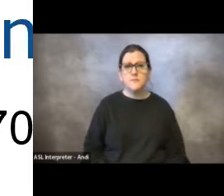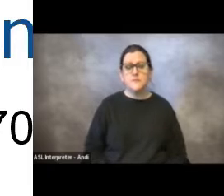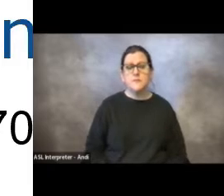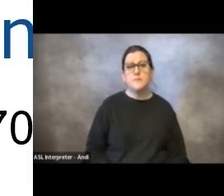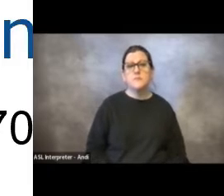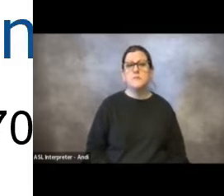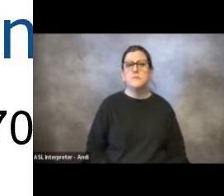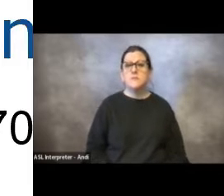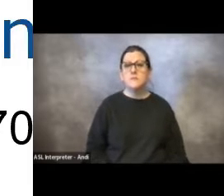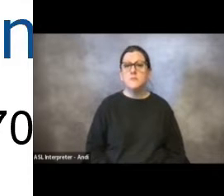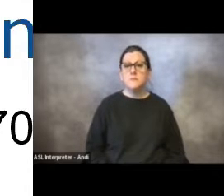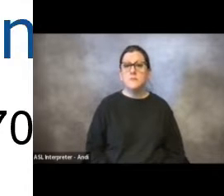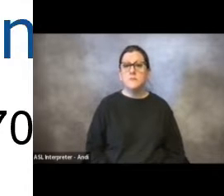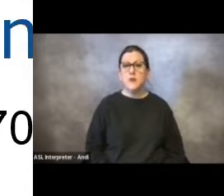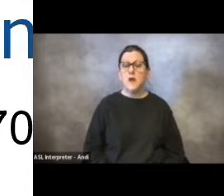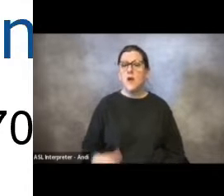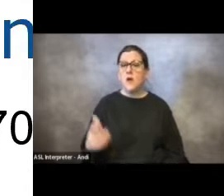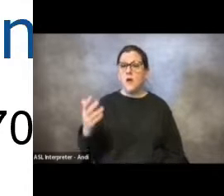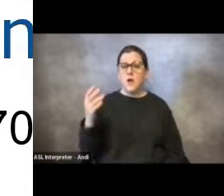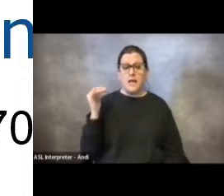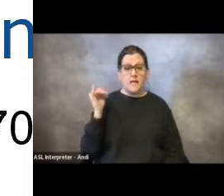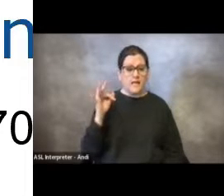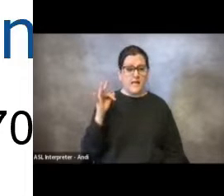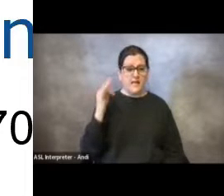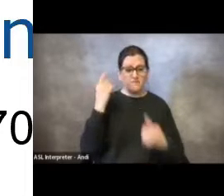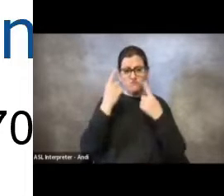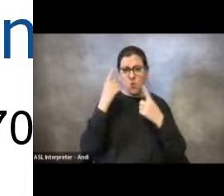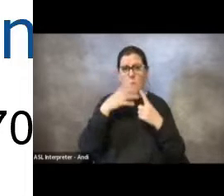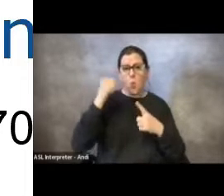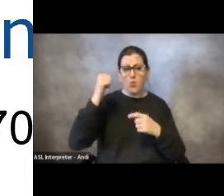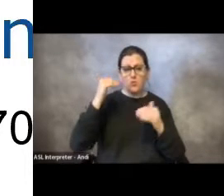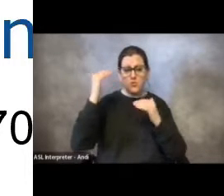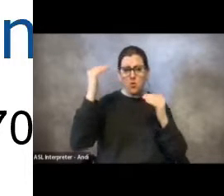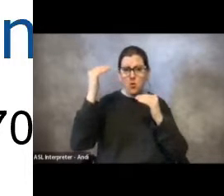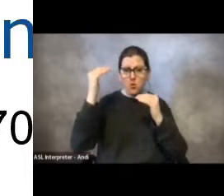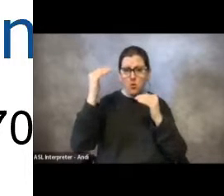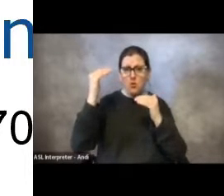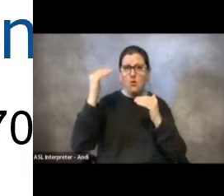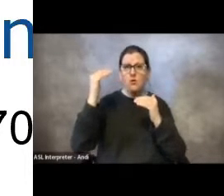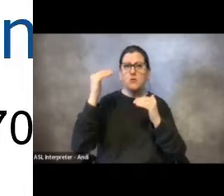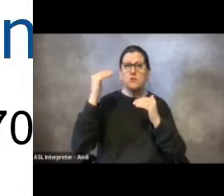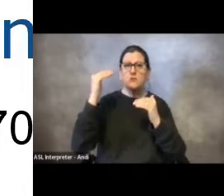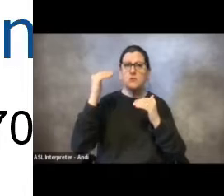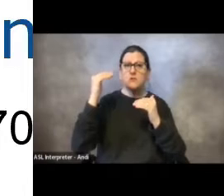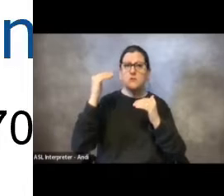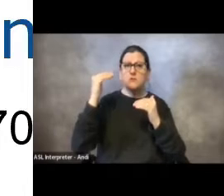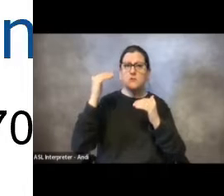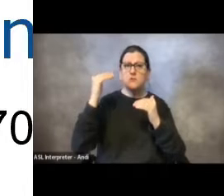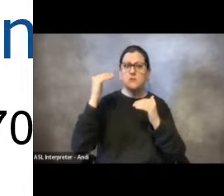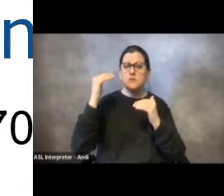it comes to when you think of older adults, oftentimes older adults are having to manage many